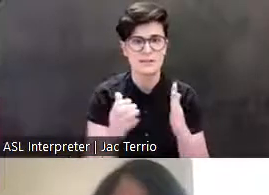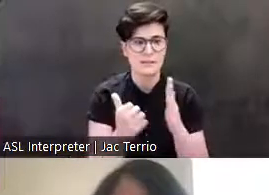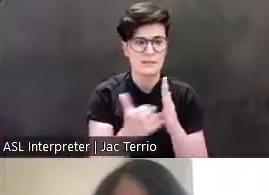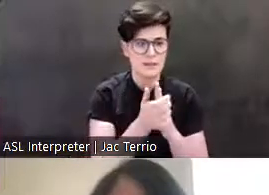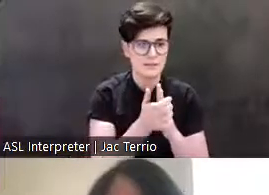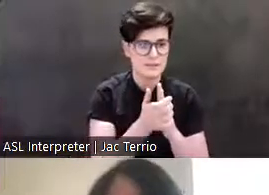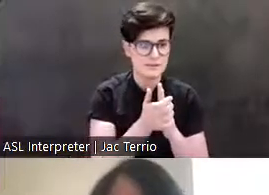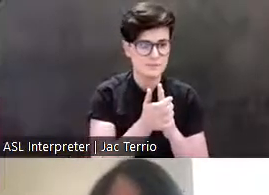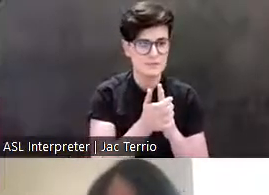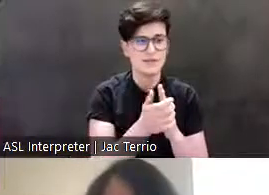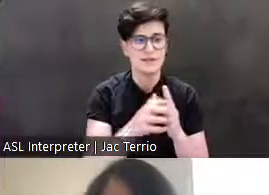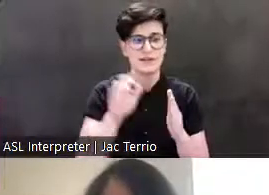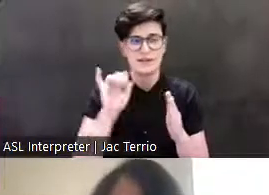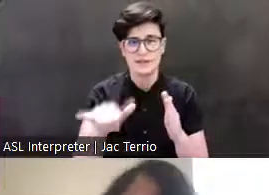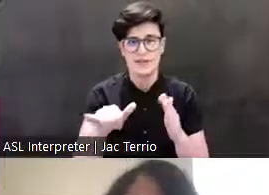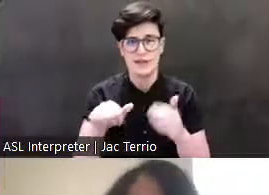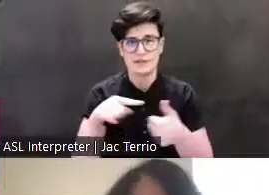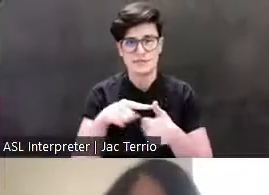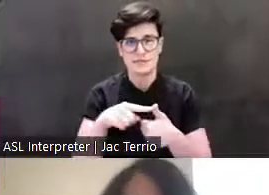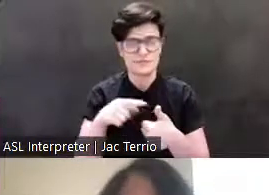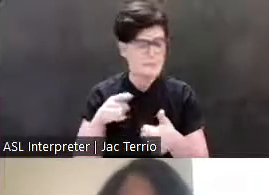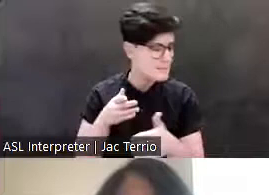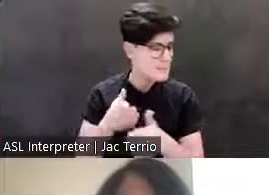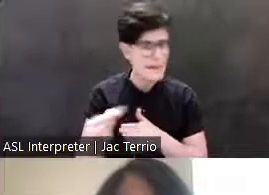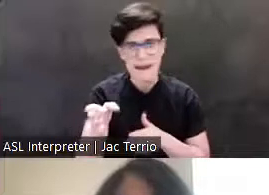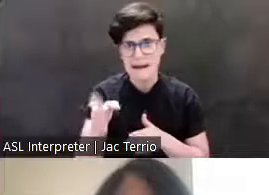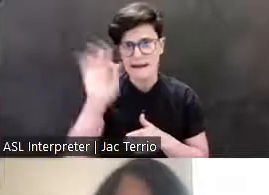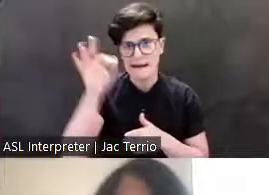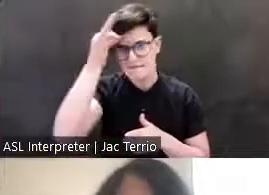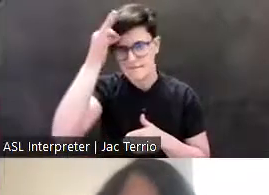That is the main federal fair housing act.